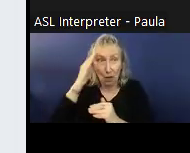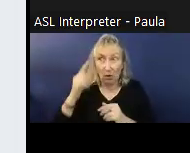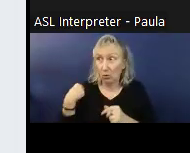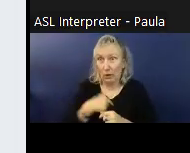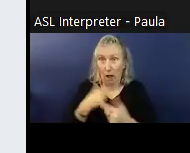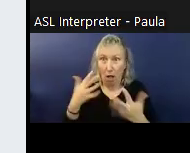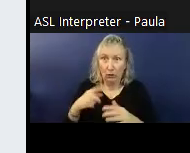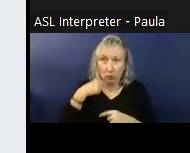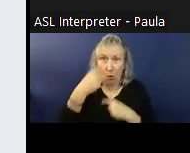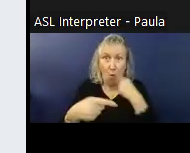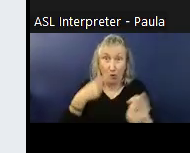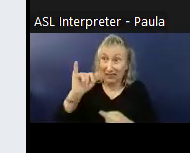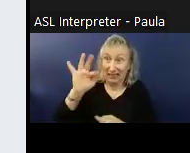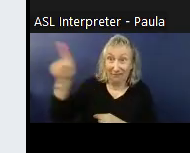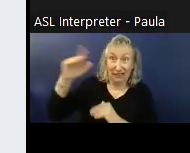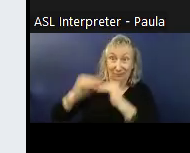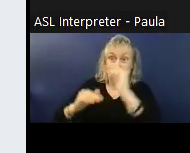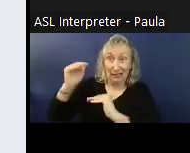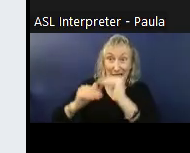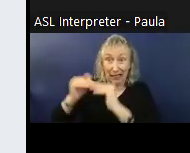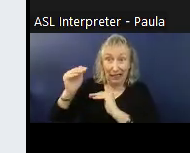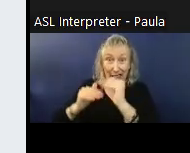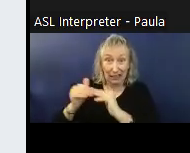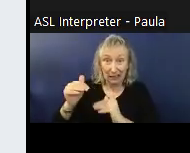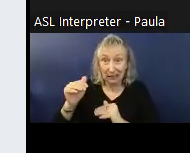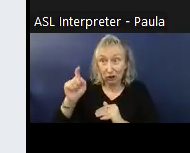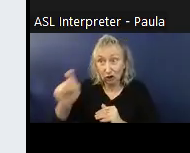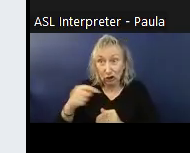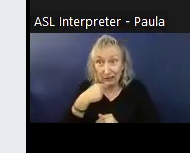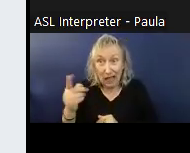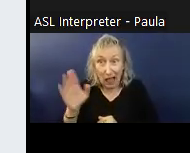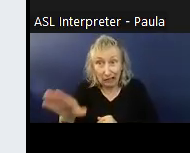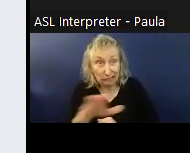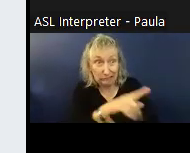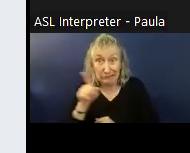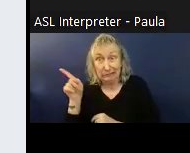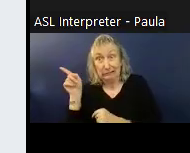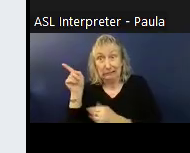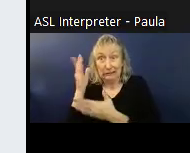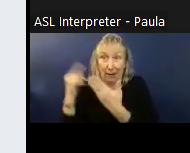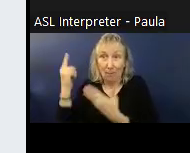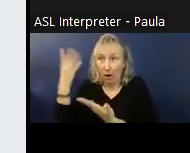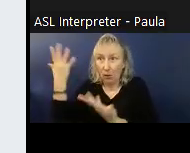Is that a facility should strongly recommend to residents, hey, we have an infectious disease in the building, whichever you know,